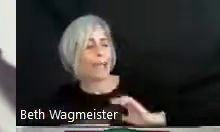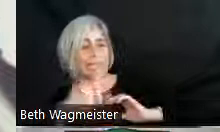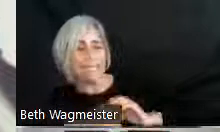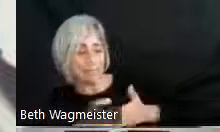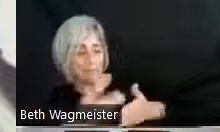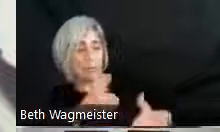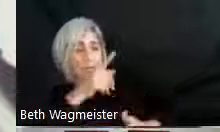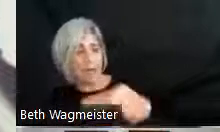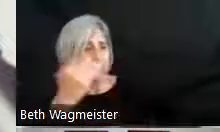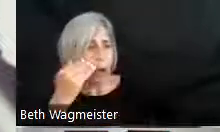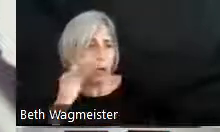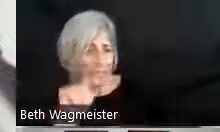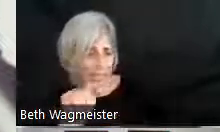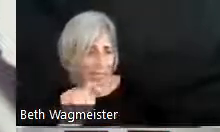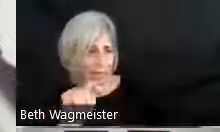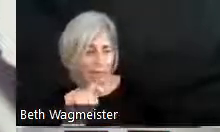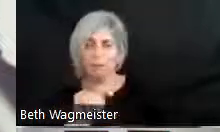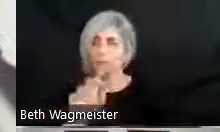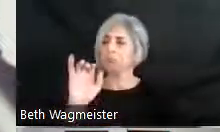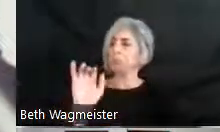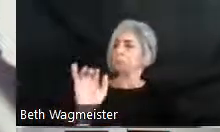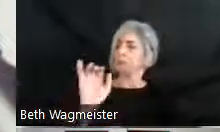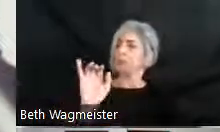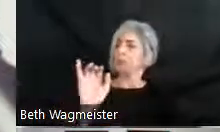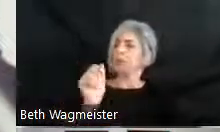even know it. When you start to realize that the higher people in the organization, to